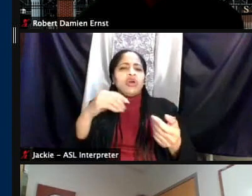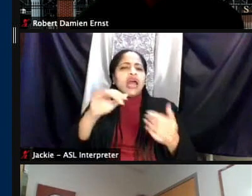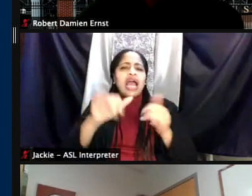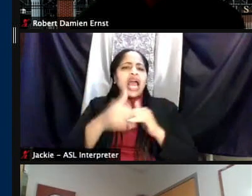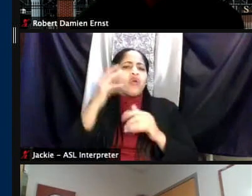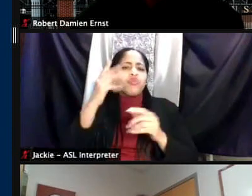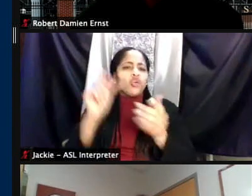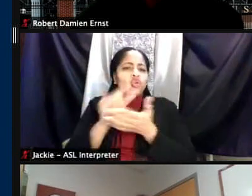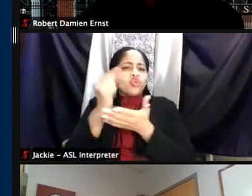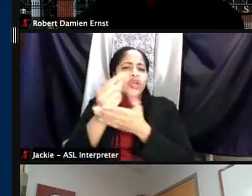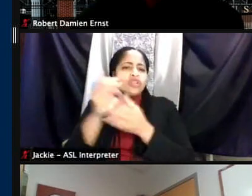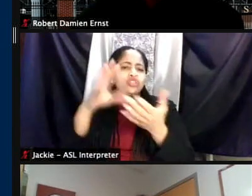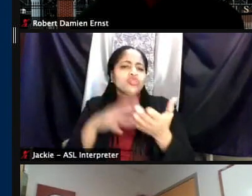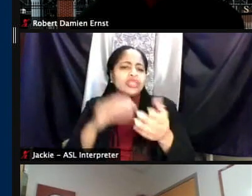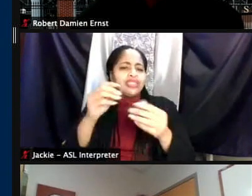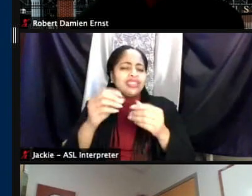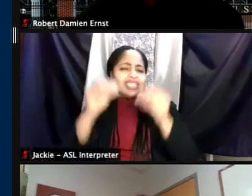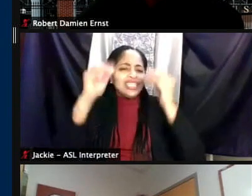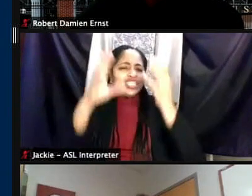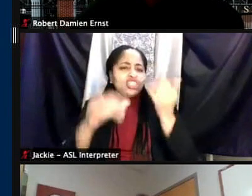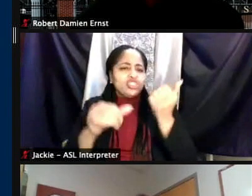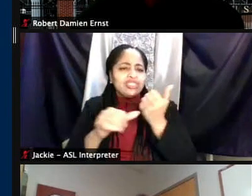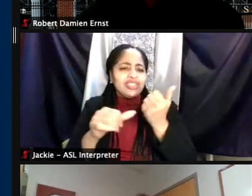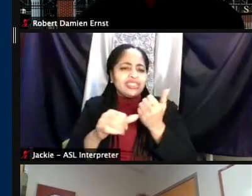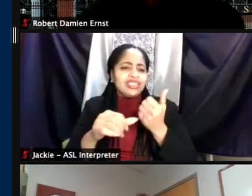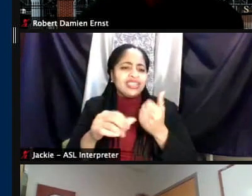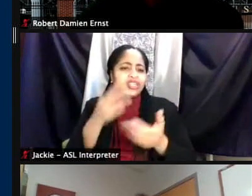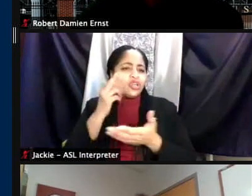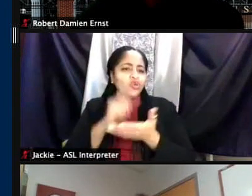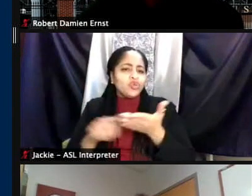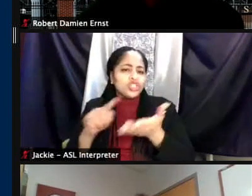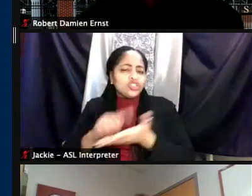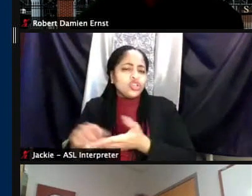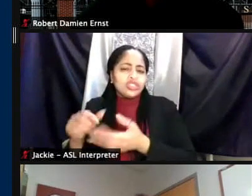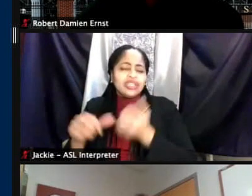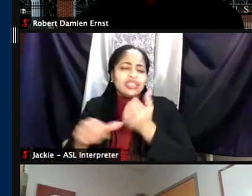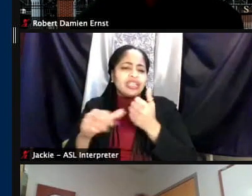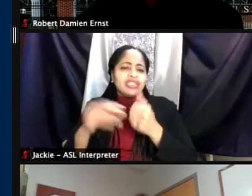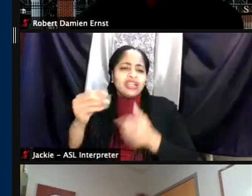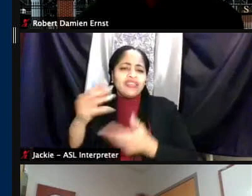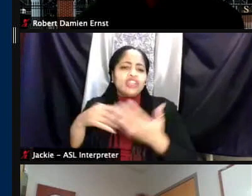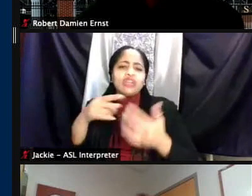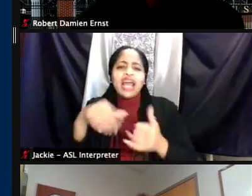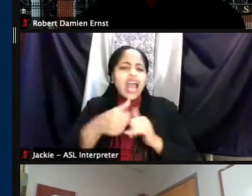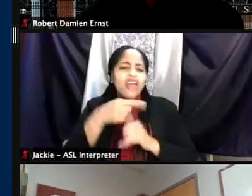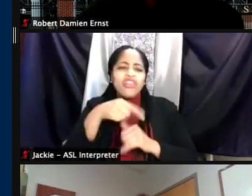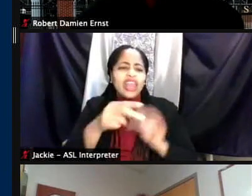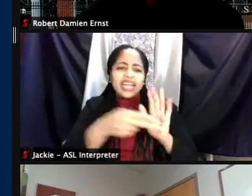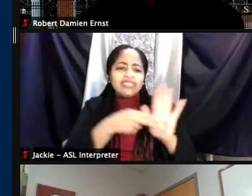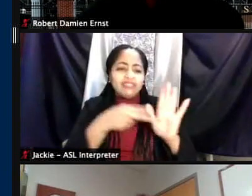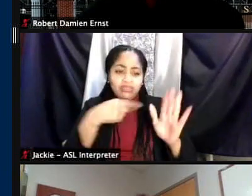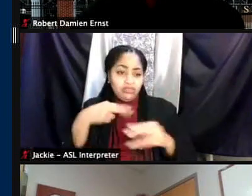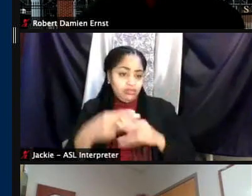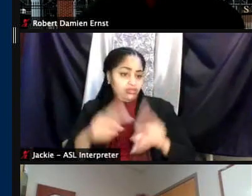so teaching assistants, research assistants, and those on fellowship be classified? Are we considered faculty or students?